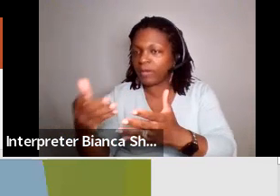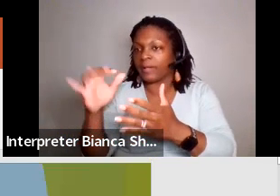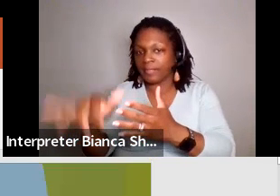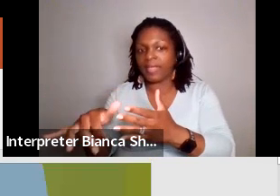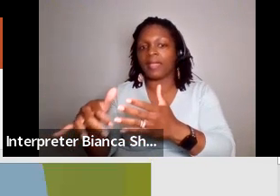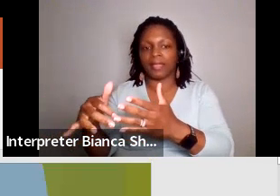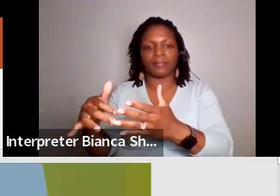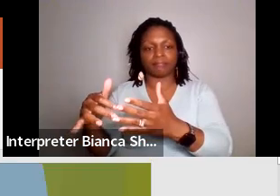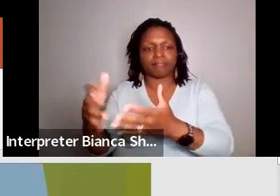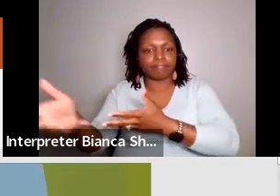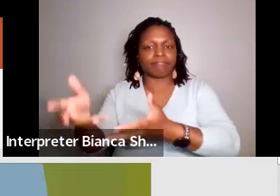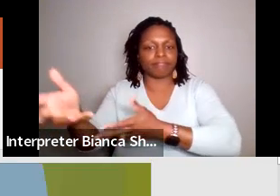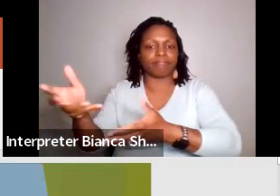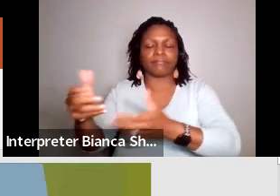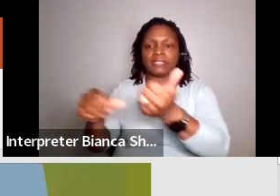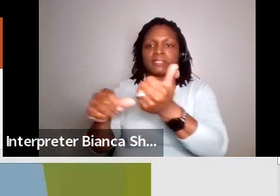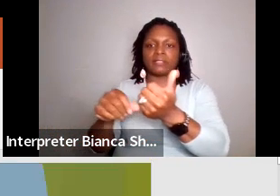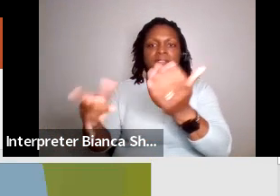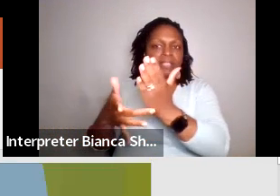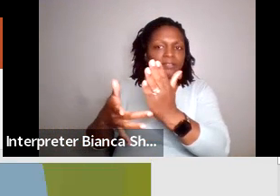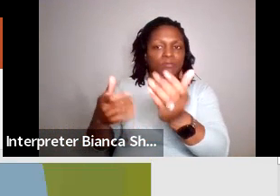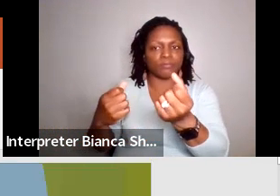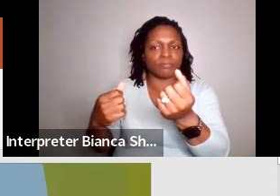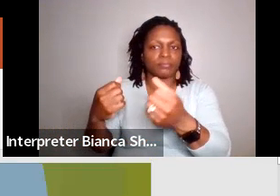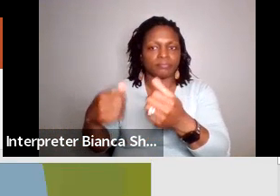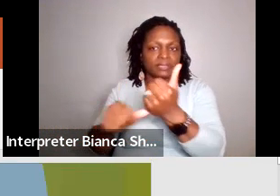So that's just a really quick overview of who we are.